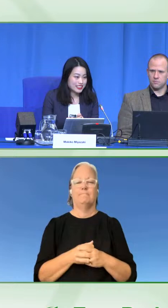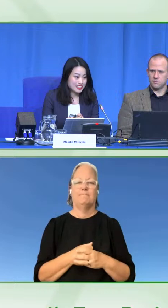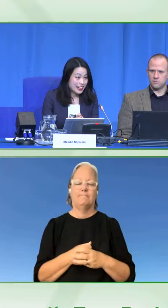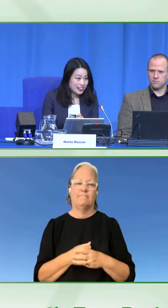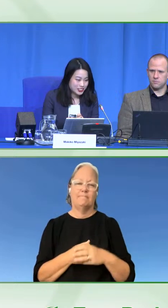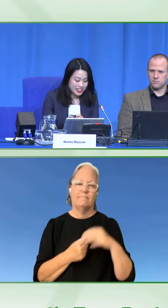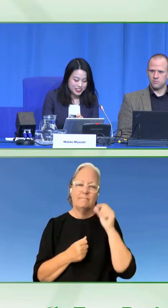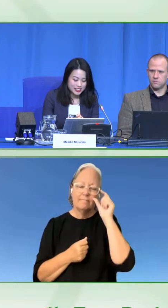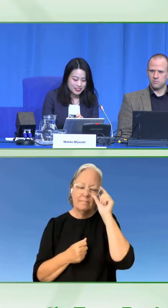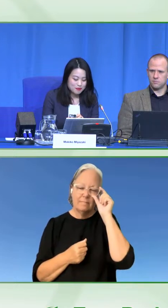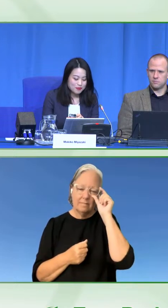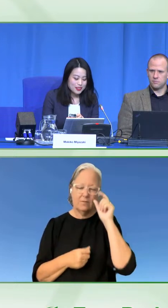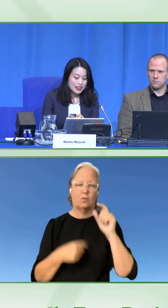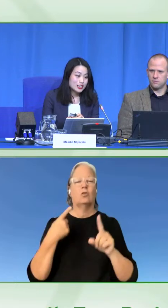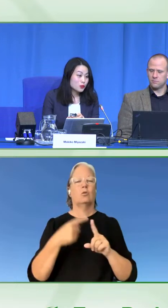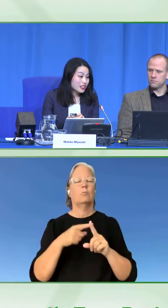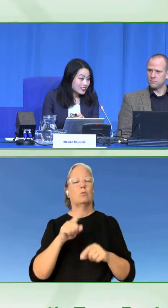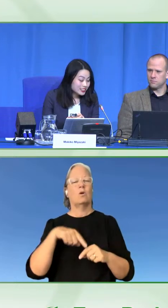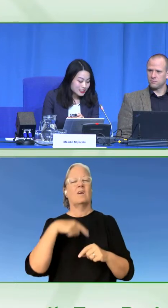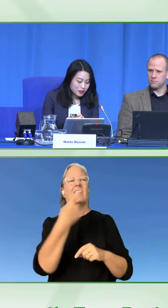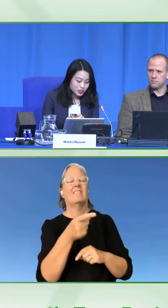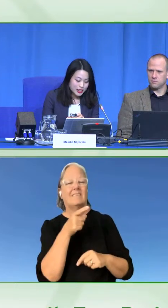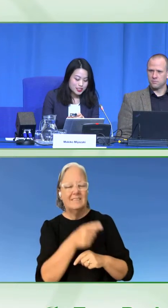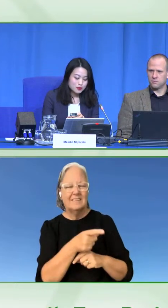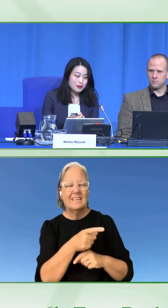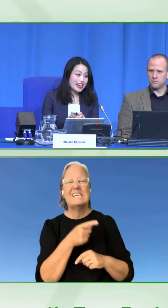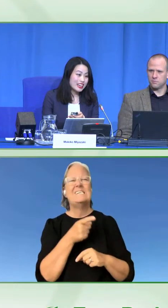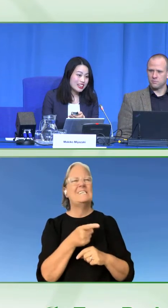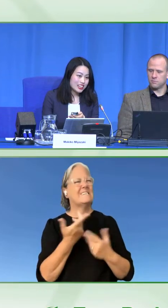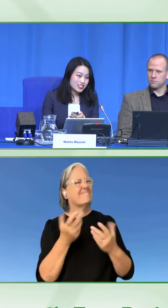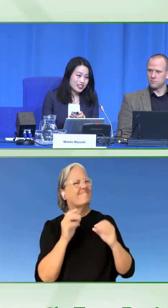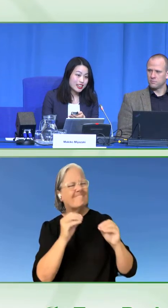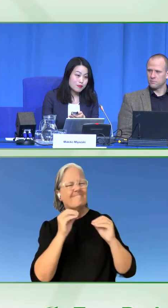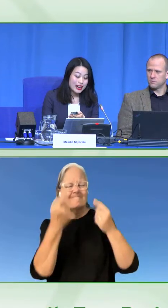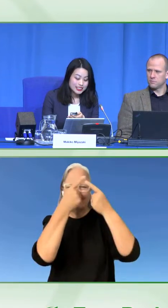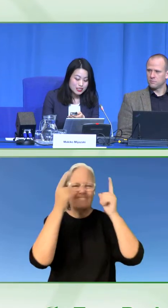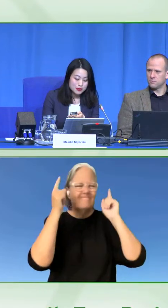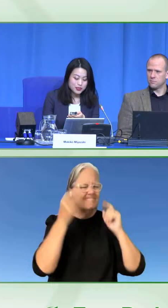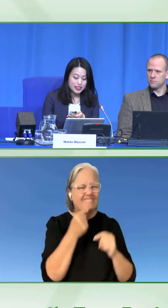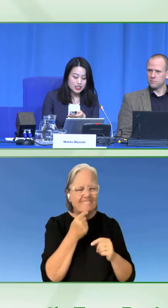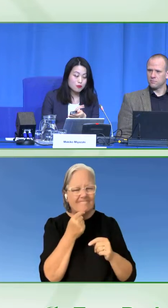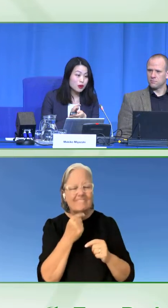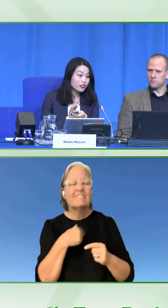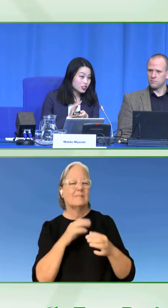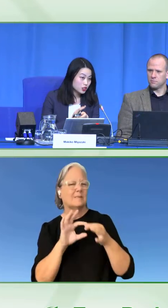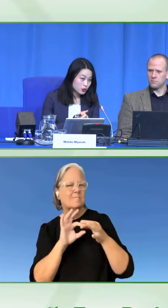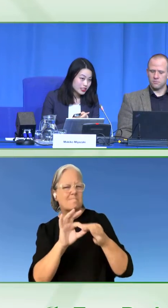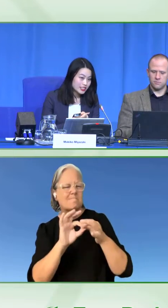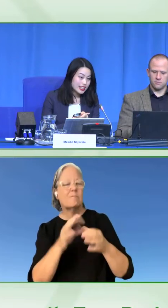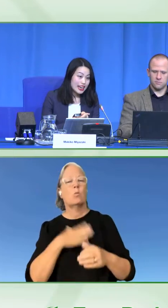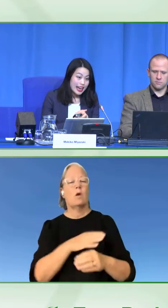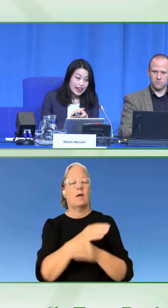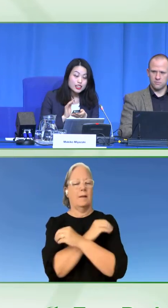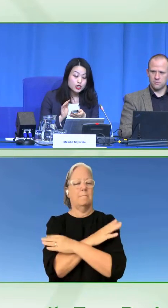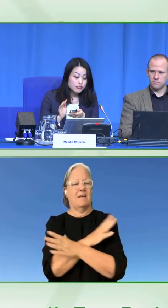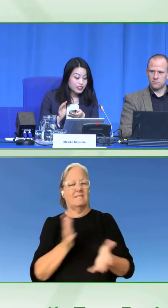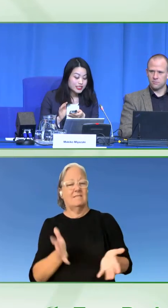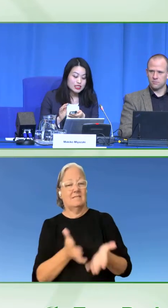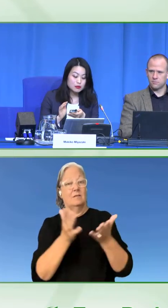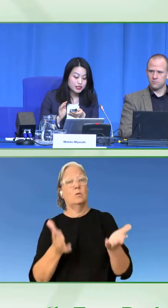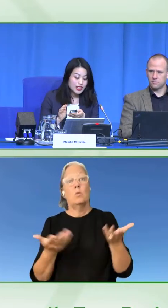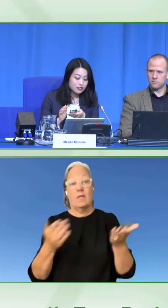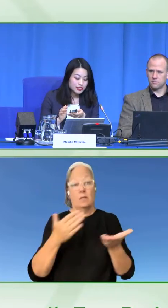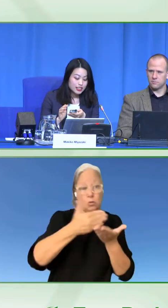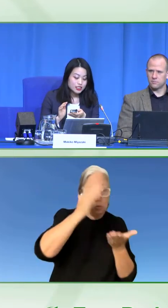The idea was est to focus on the second area of supporting people with mobility difficulties